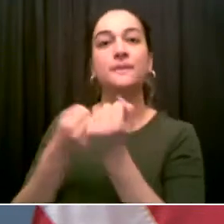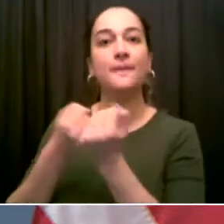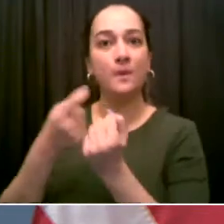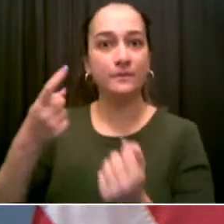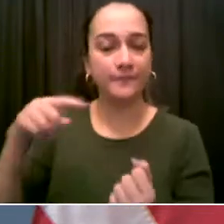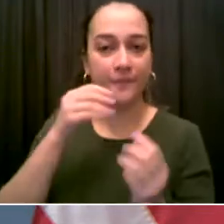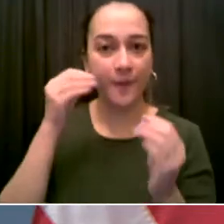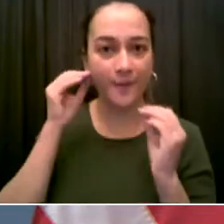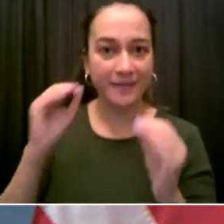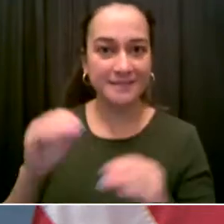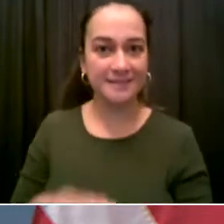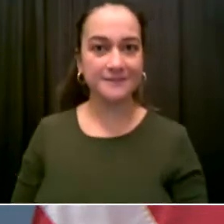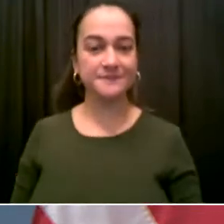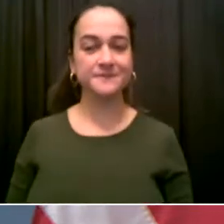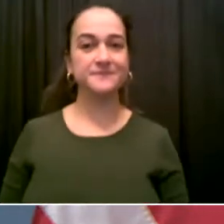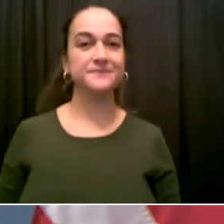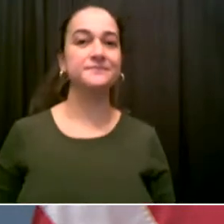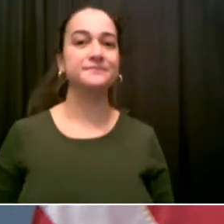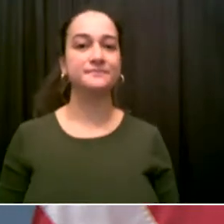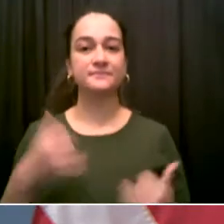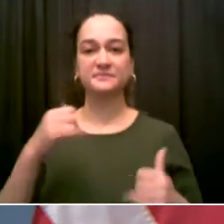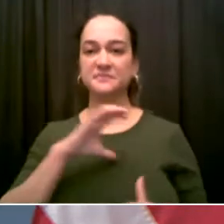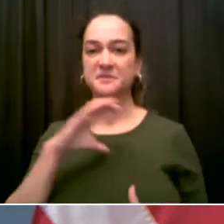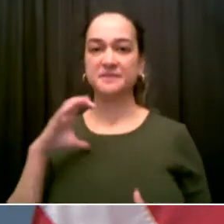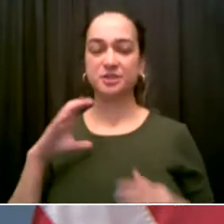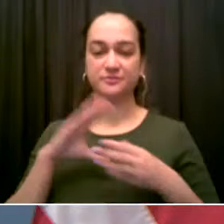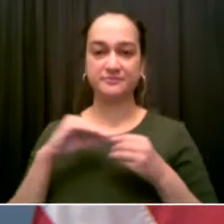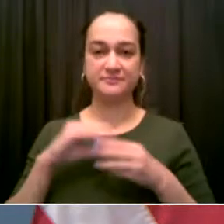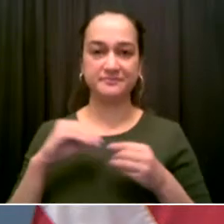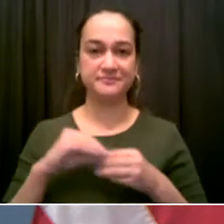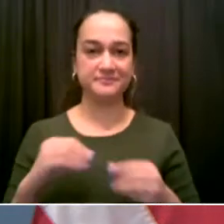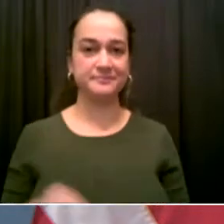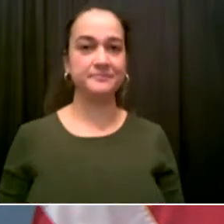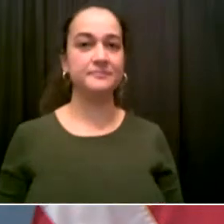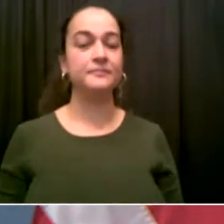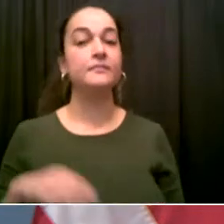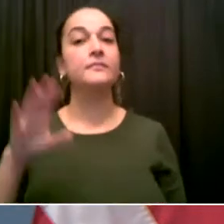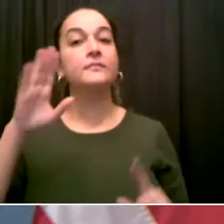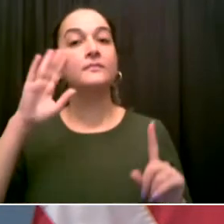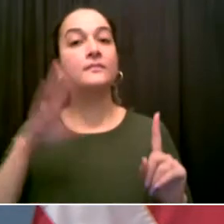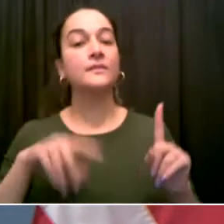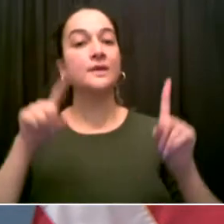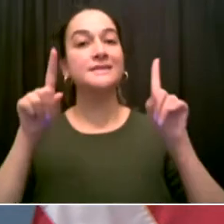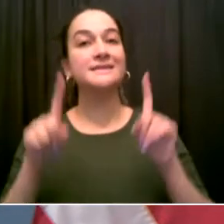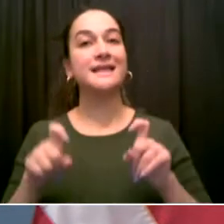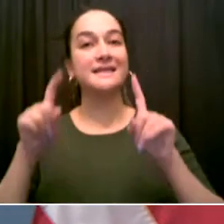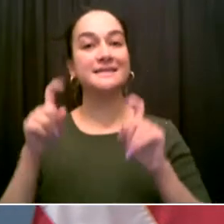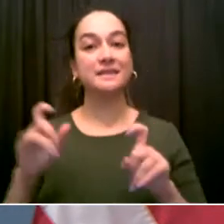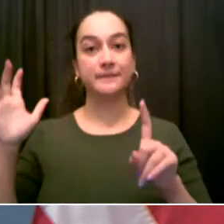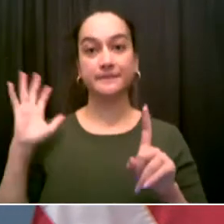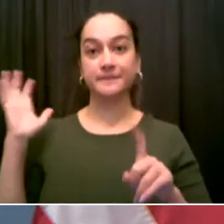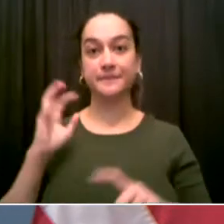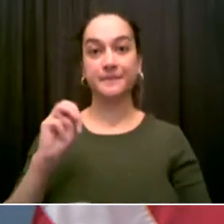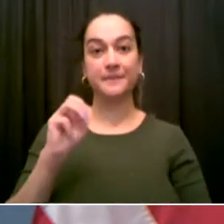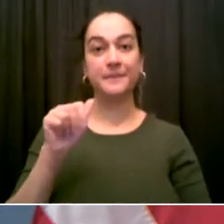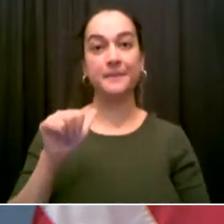HAD SO MUCH SUCCESS WITH VACCINATIONS AND REDUCING COVID. WE WANT TO MAKE SURE THE HOMELESS FOLKS